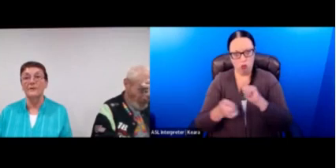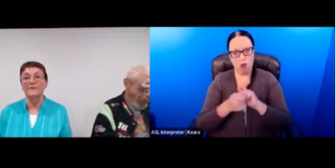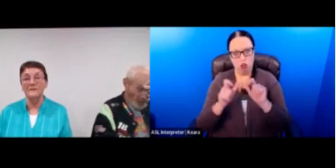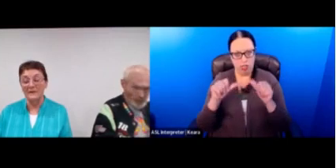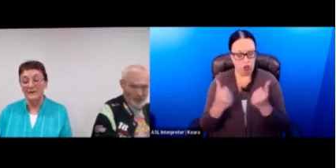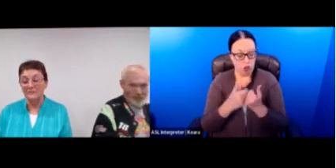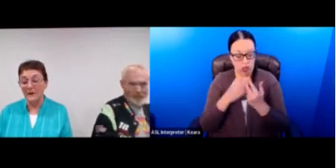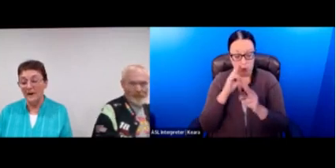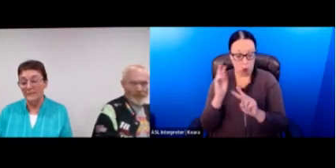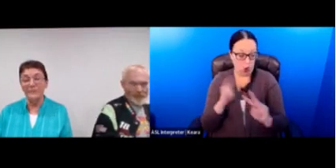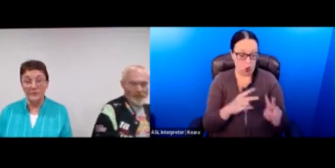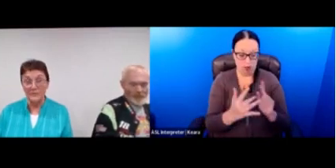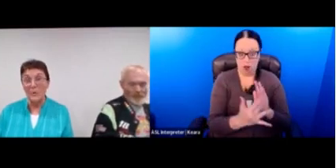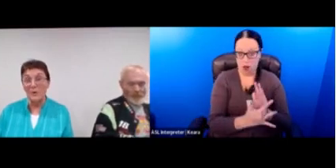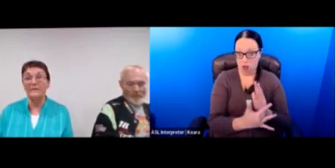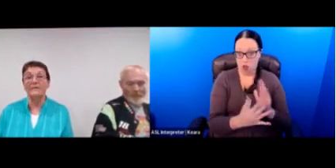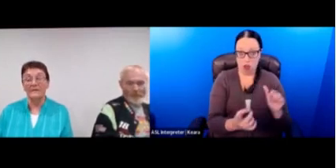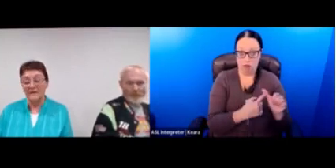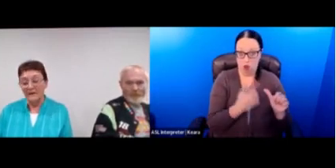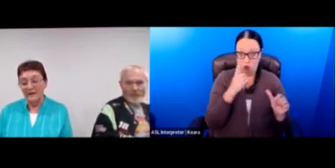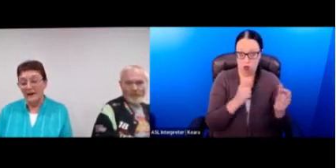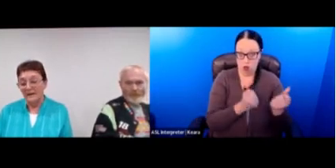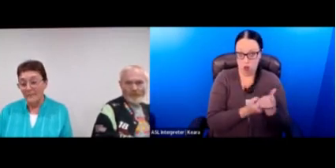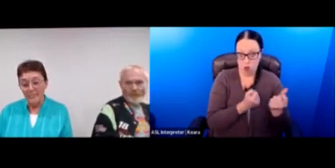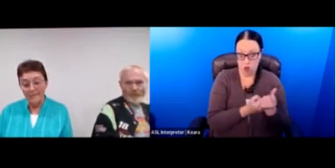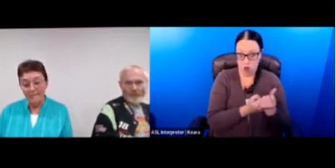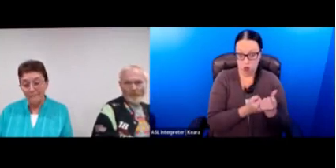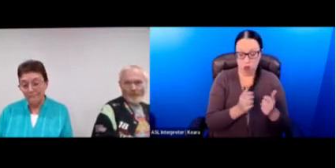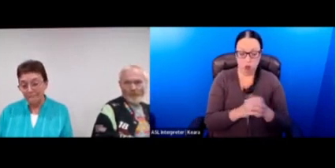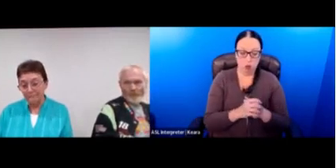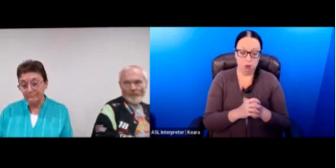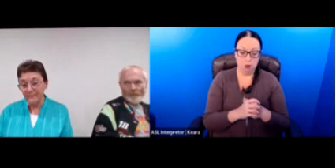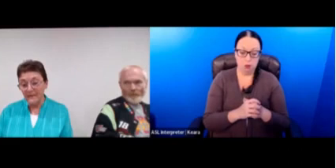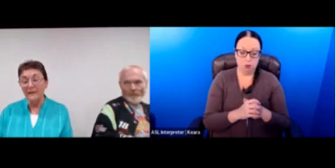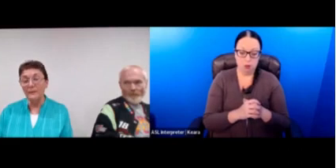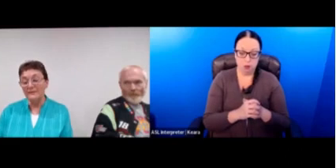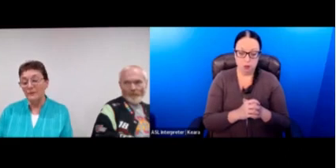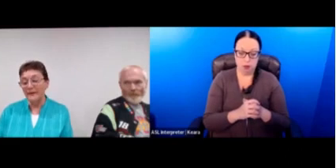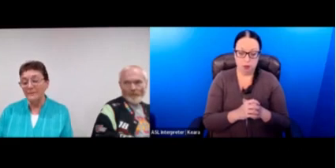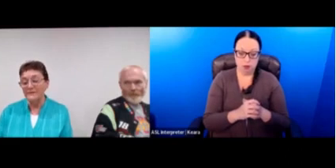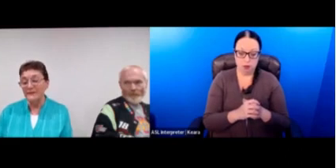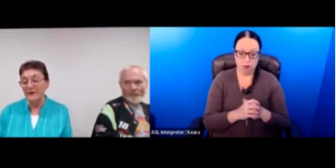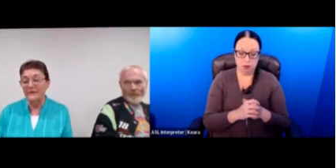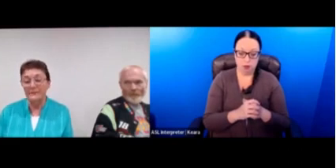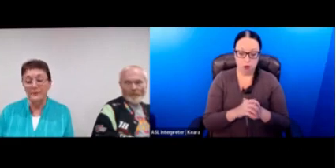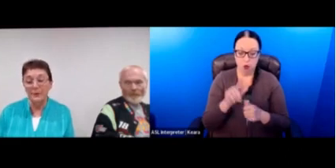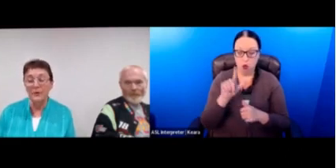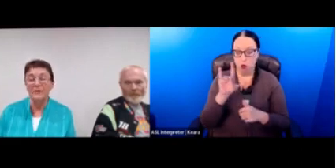first. First supports. We have 28% of our people who are